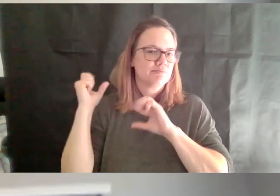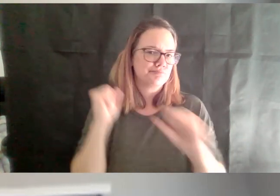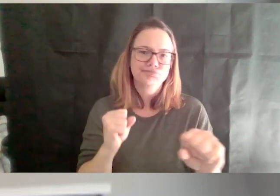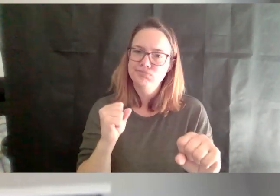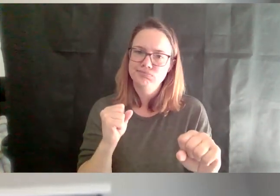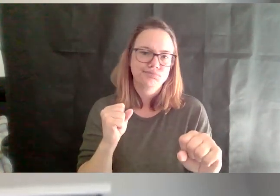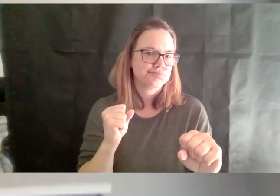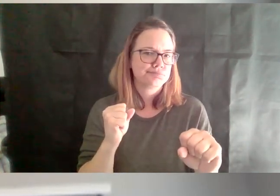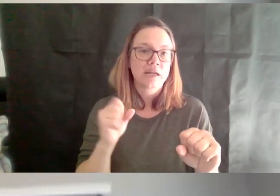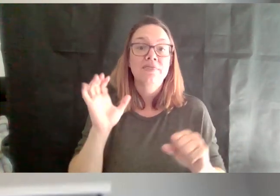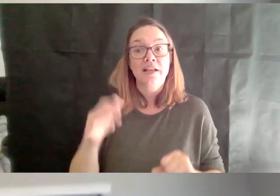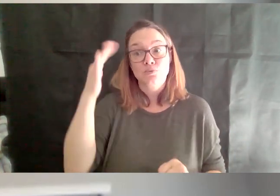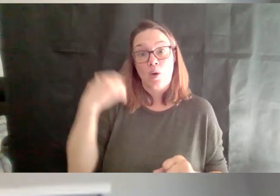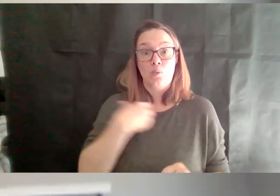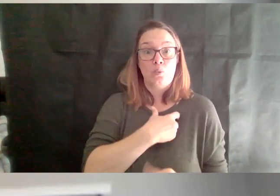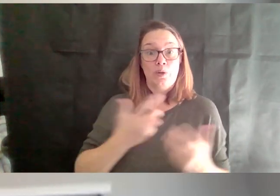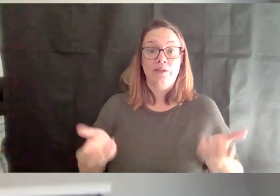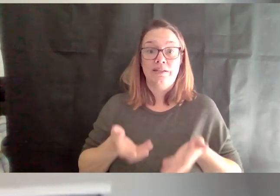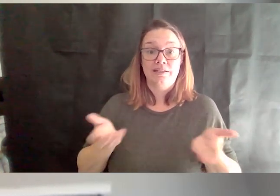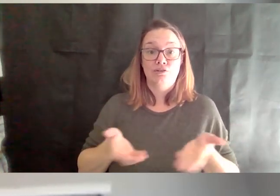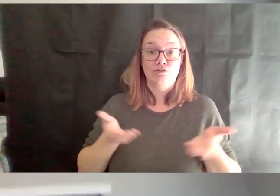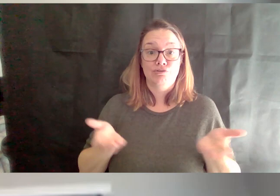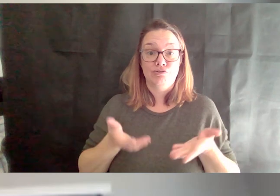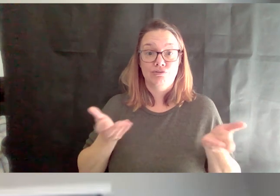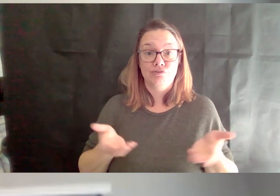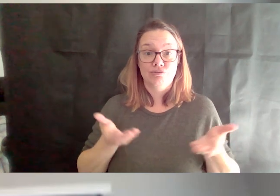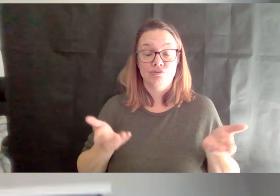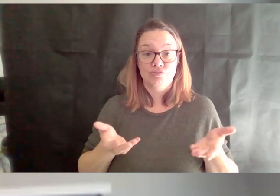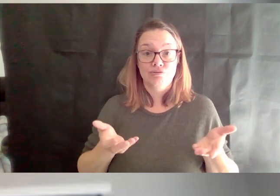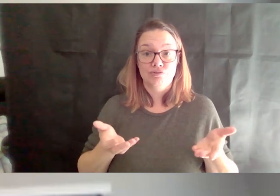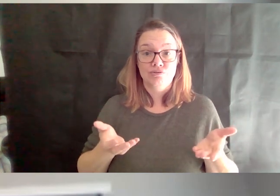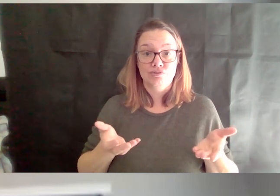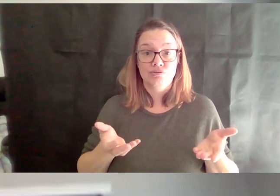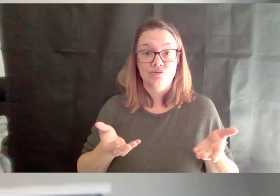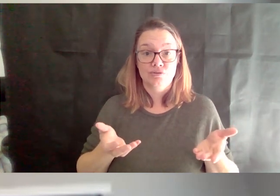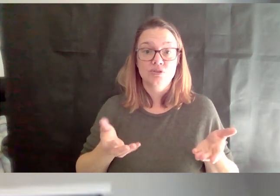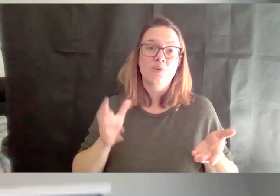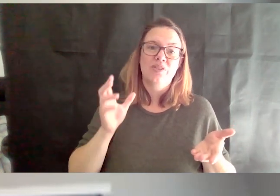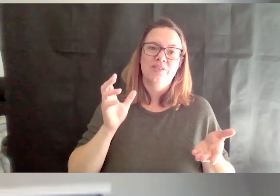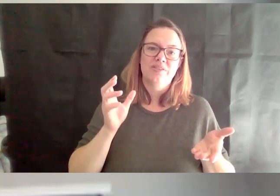and that's why we're here. So that just became another stressor in our life.